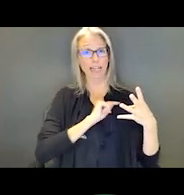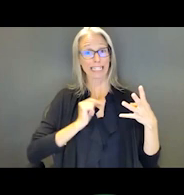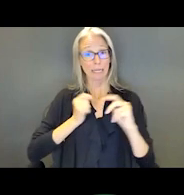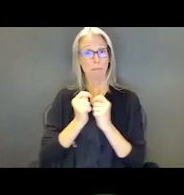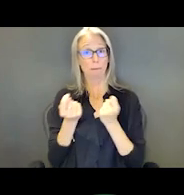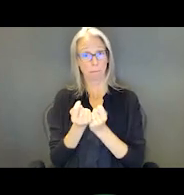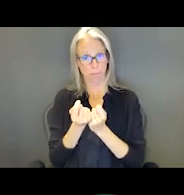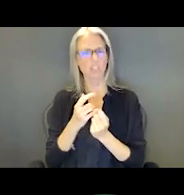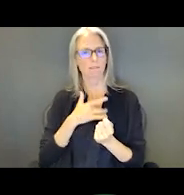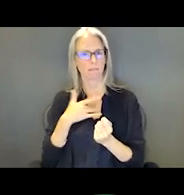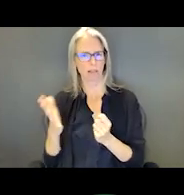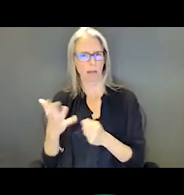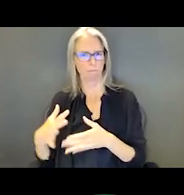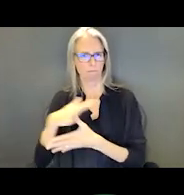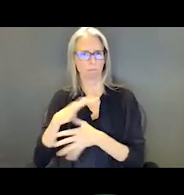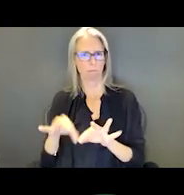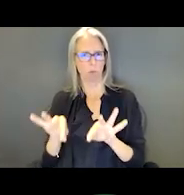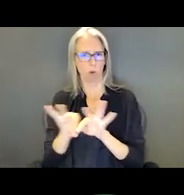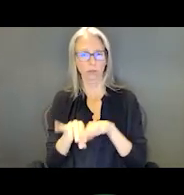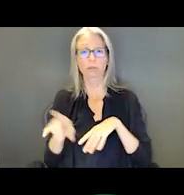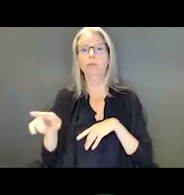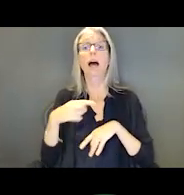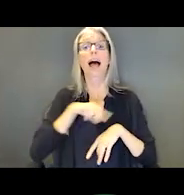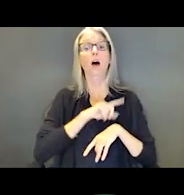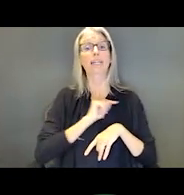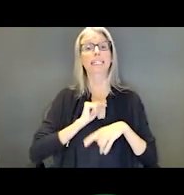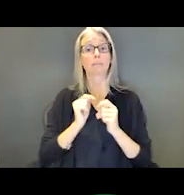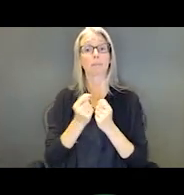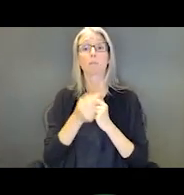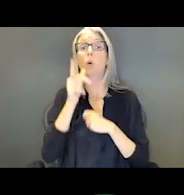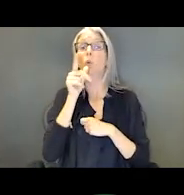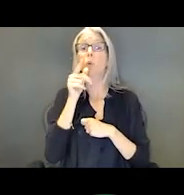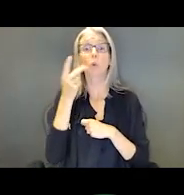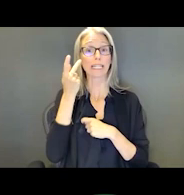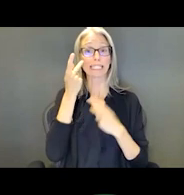read assign because it's too far from the trail or it's placed too low to the ground.